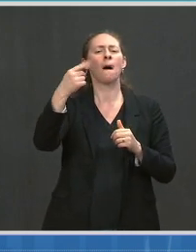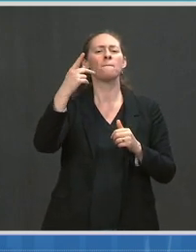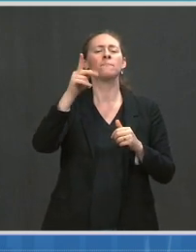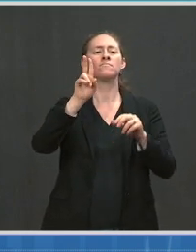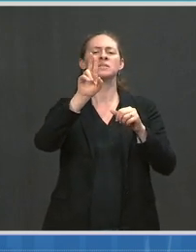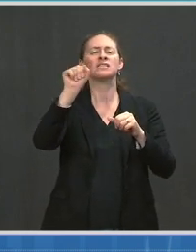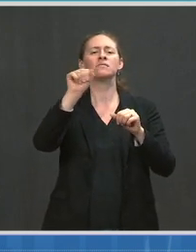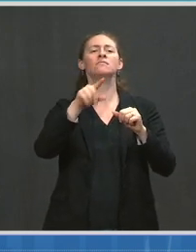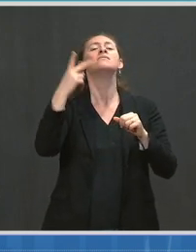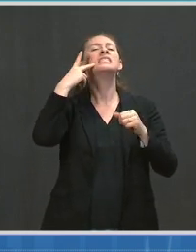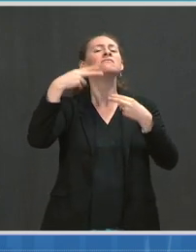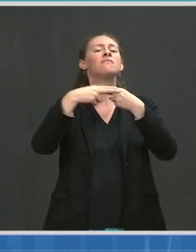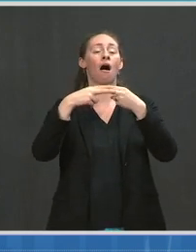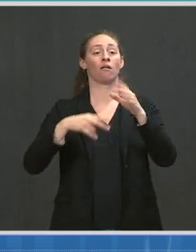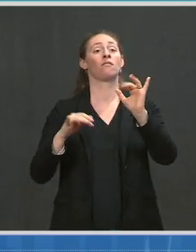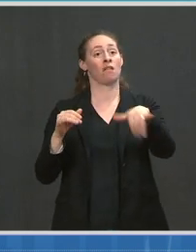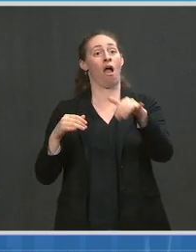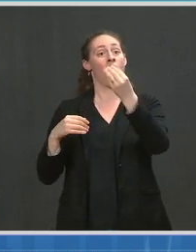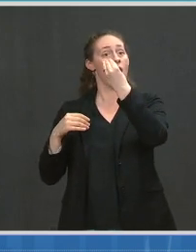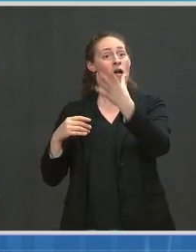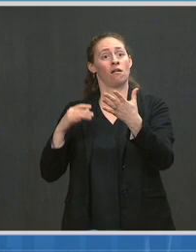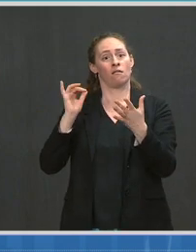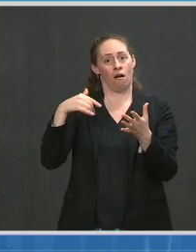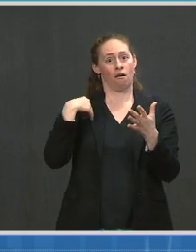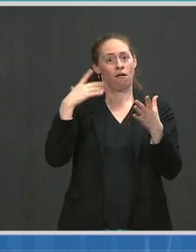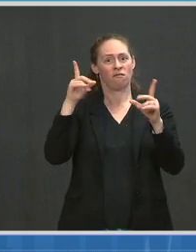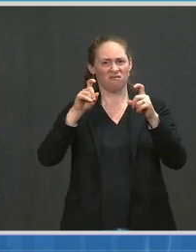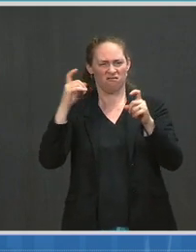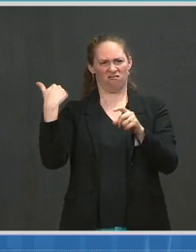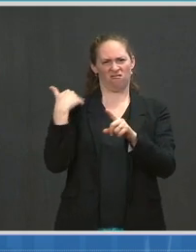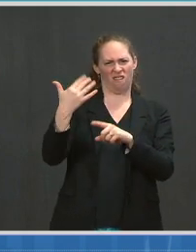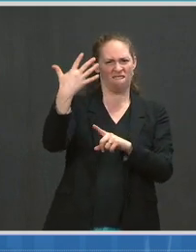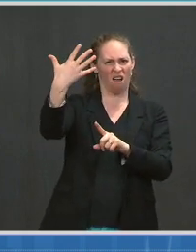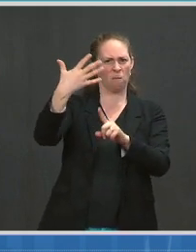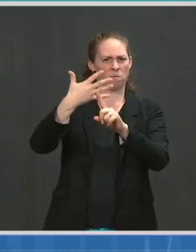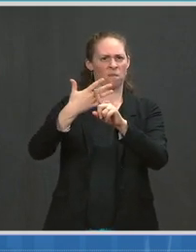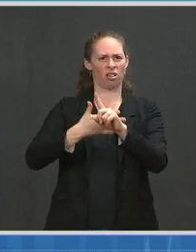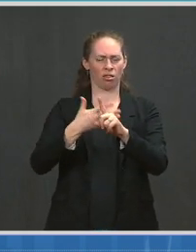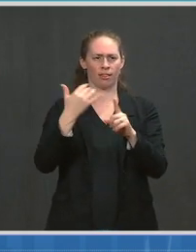And as I mentioned, the study started yesterday. Next slide.